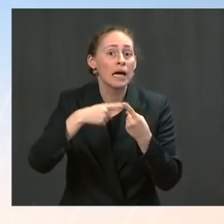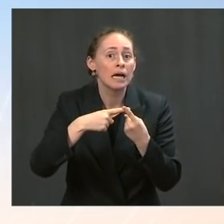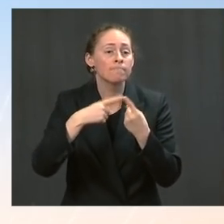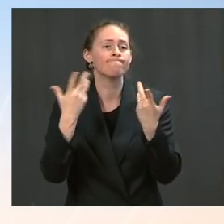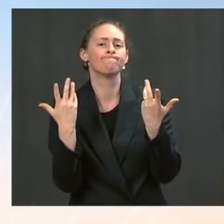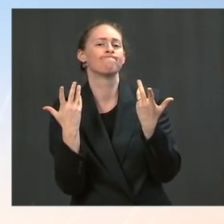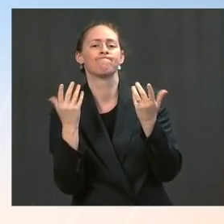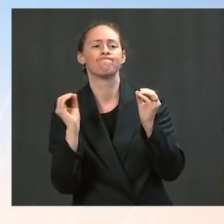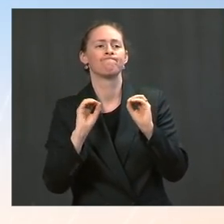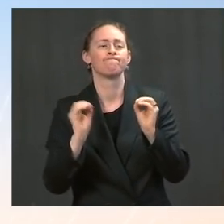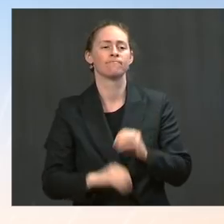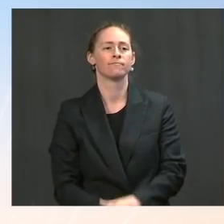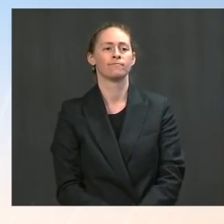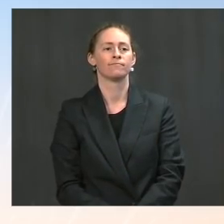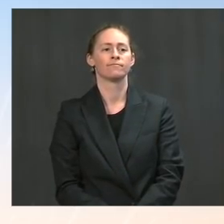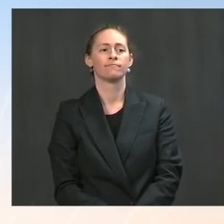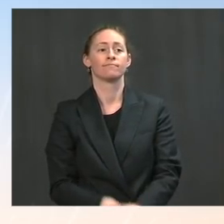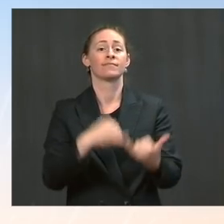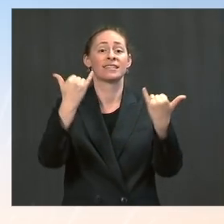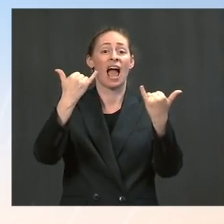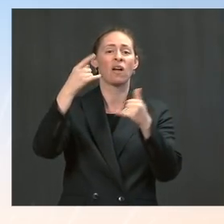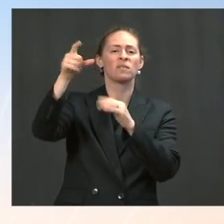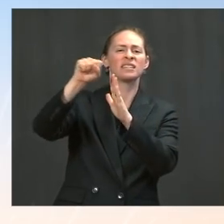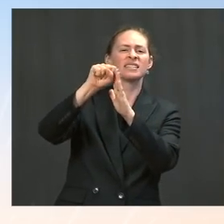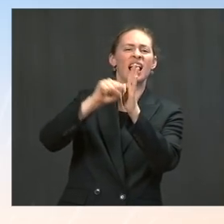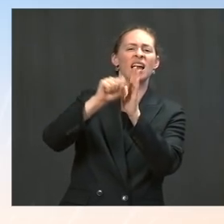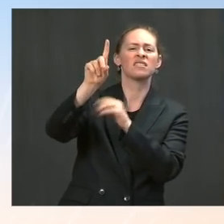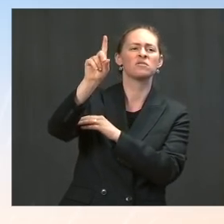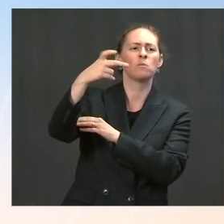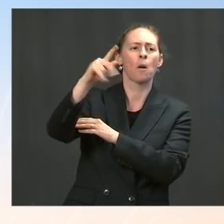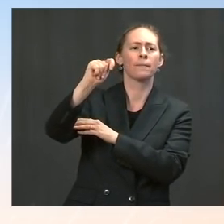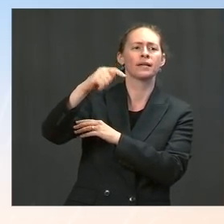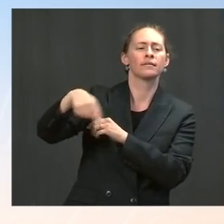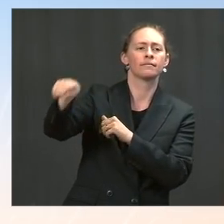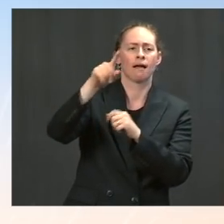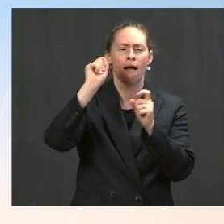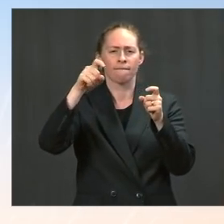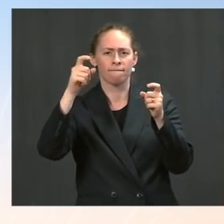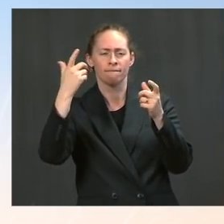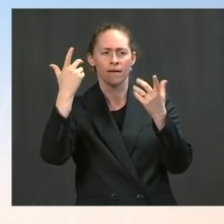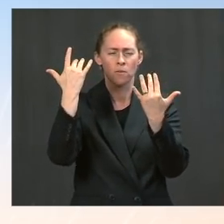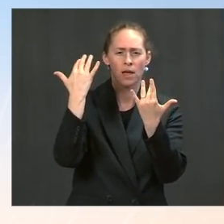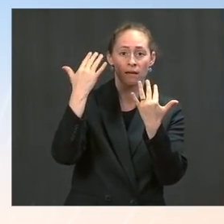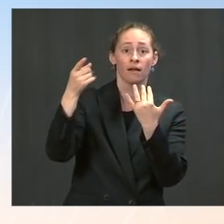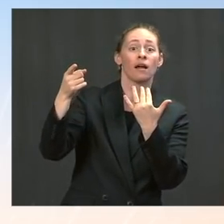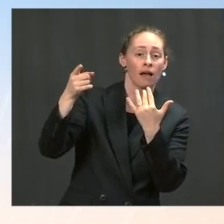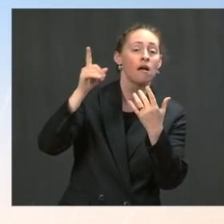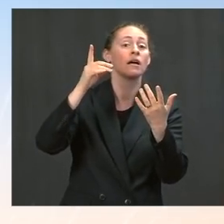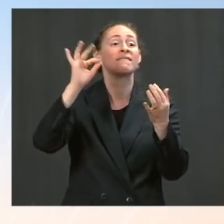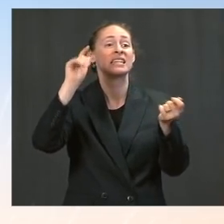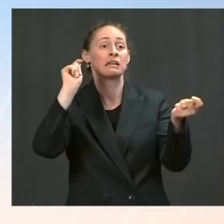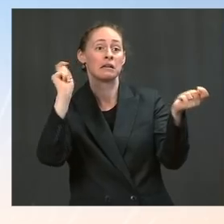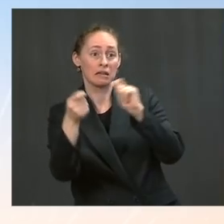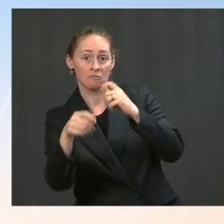at the State Department of adding things as needed. And as it relates to plans for the President: As we've said, he will look for opportunities